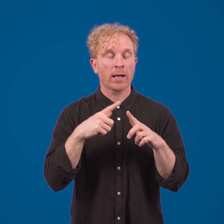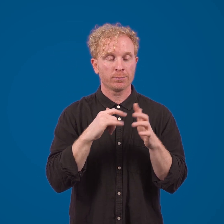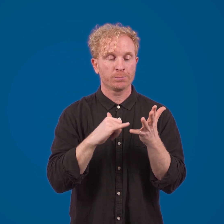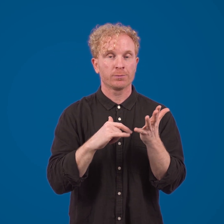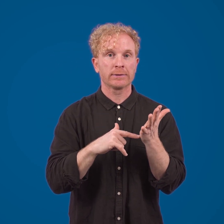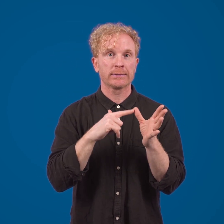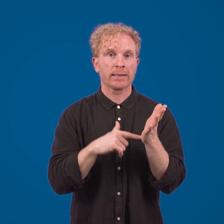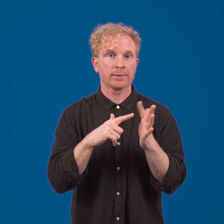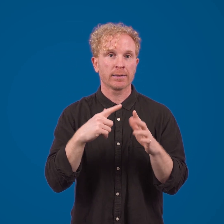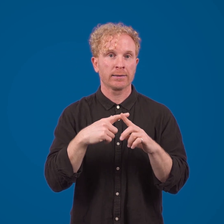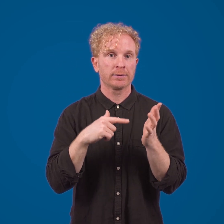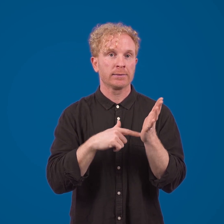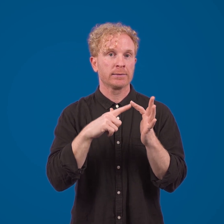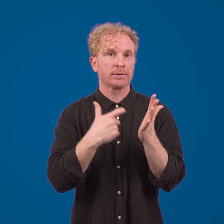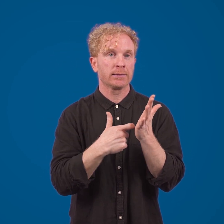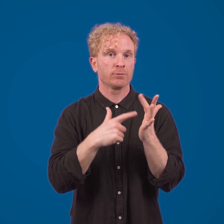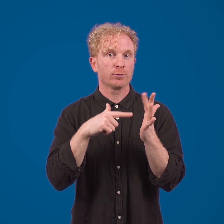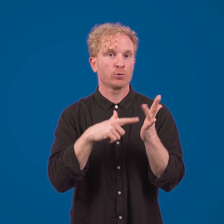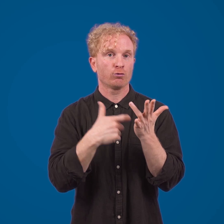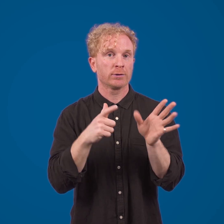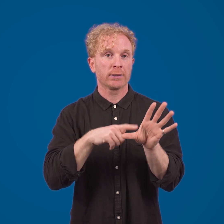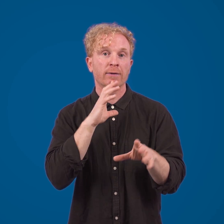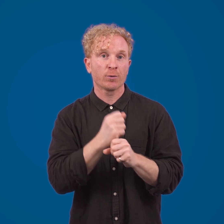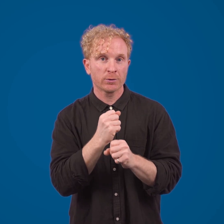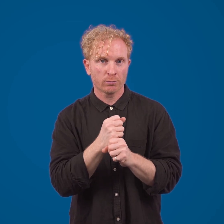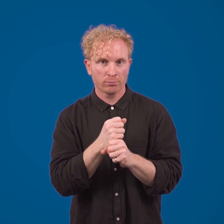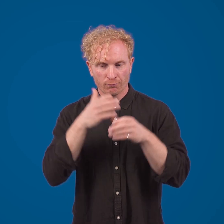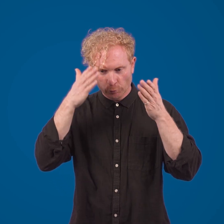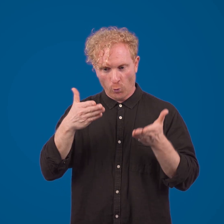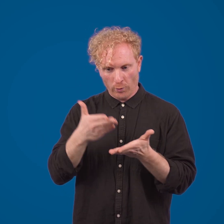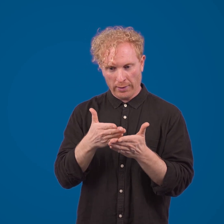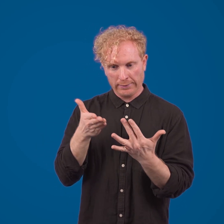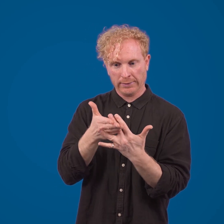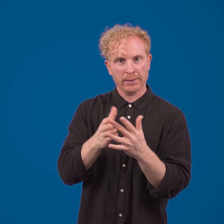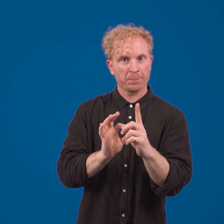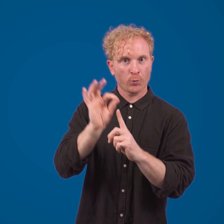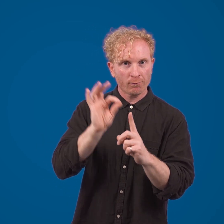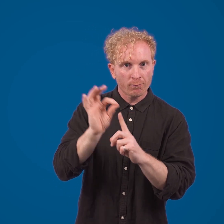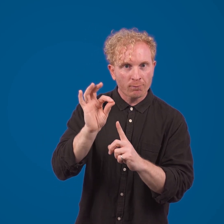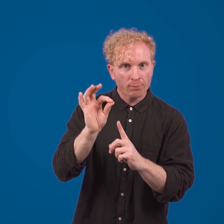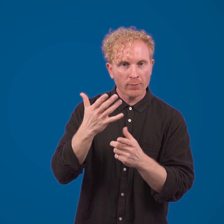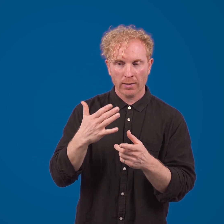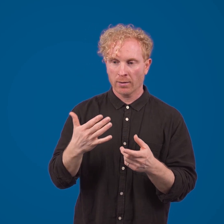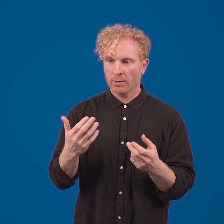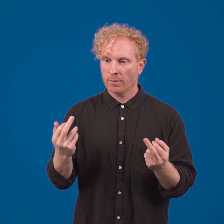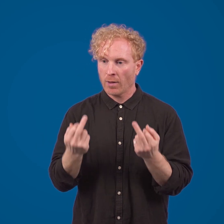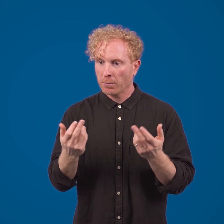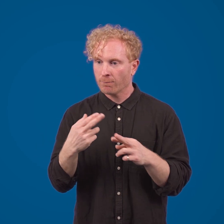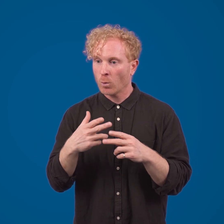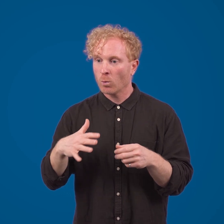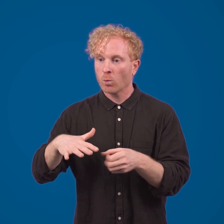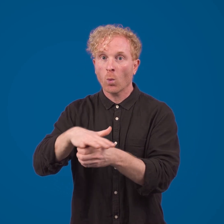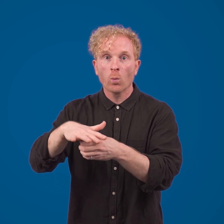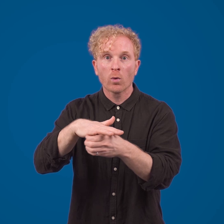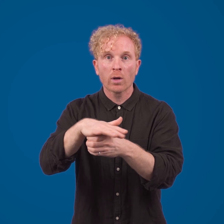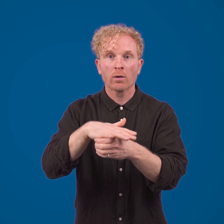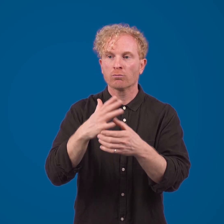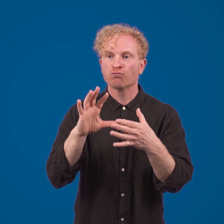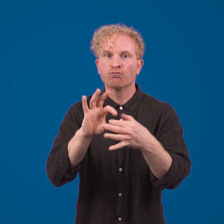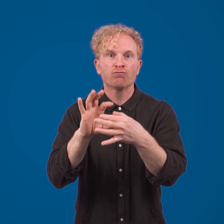Australian, state and territory governments to improve access to and availability of locally relevant